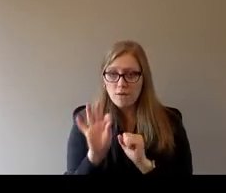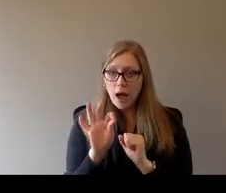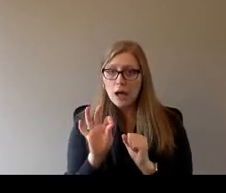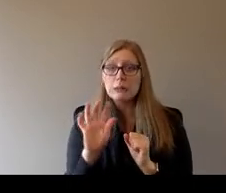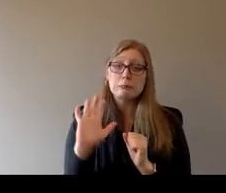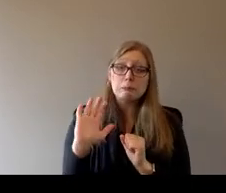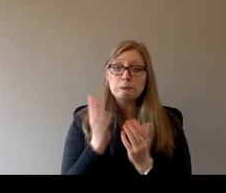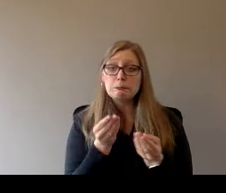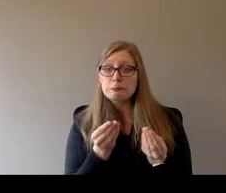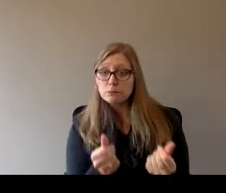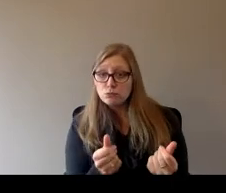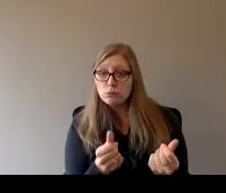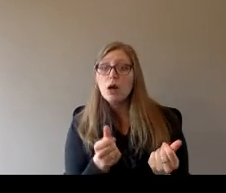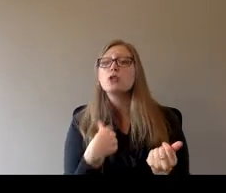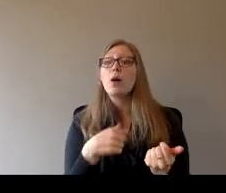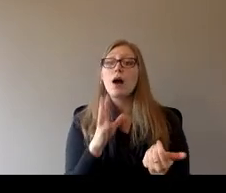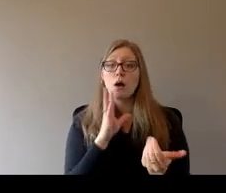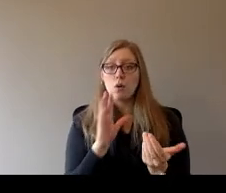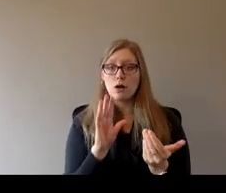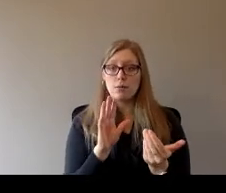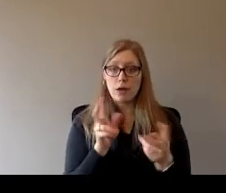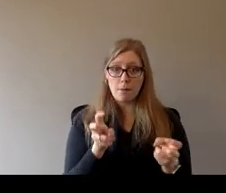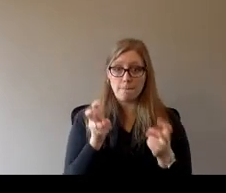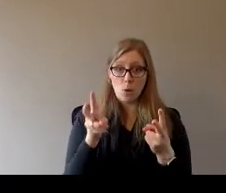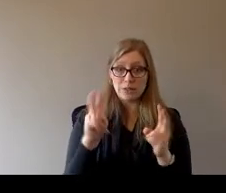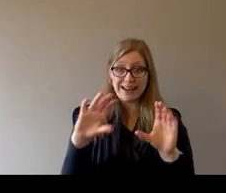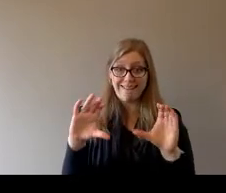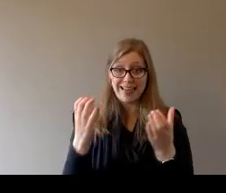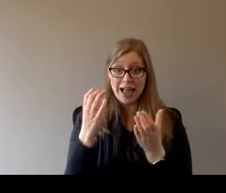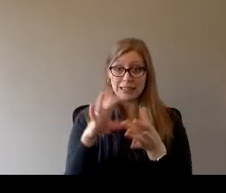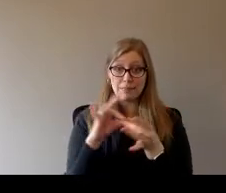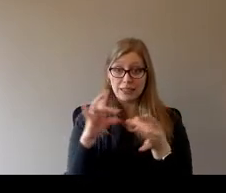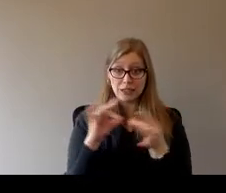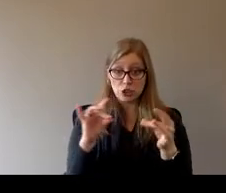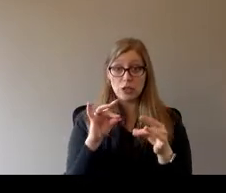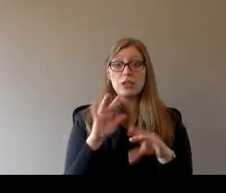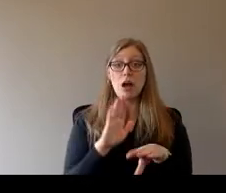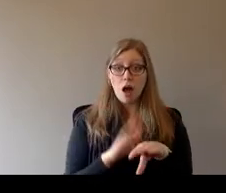So this is where I'm going to be sending my class messages, through course updates, here.